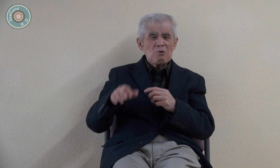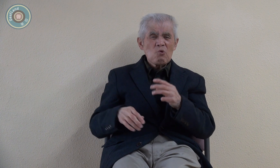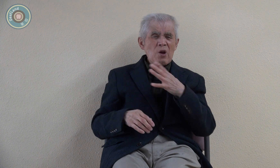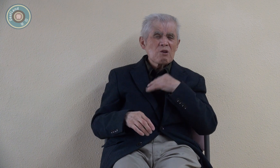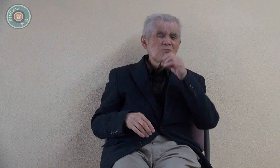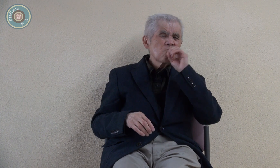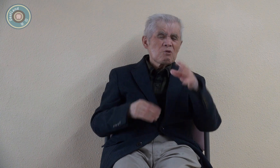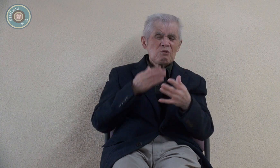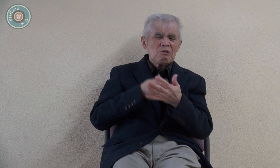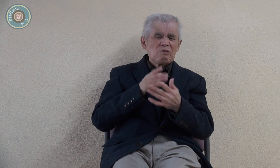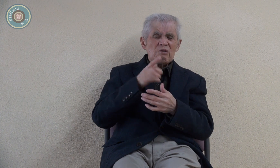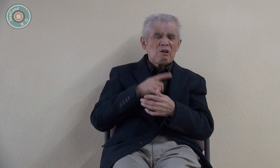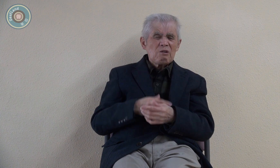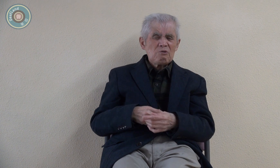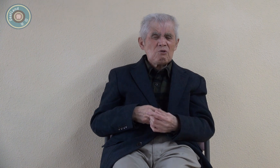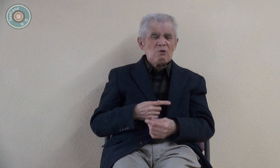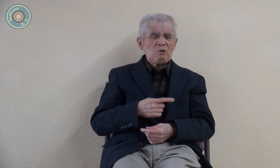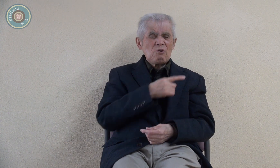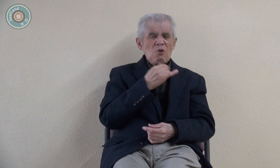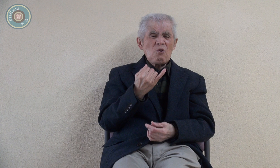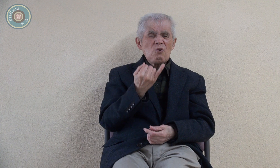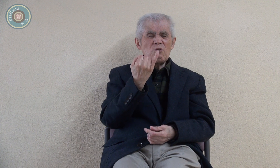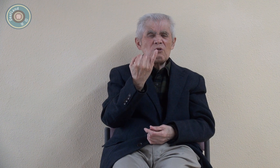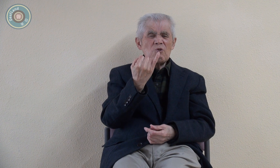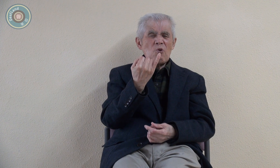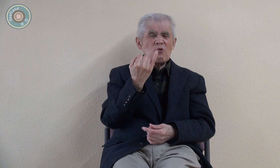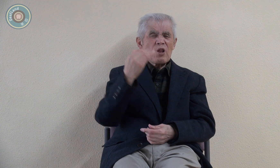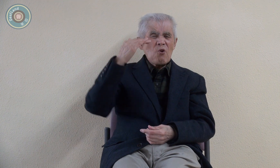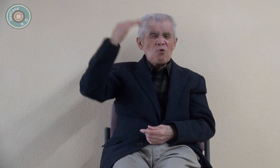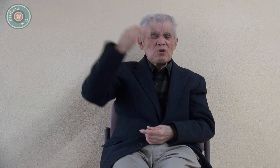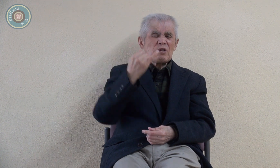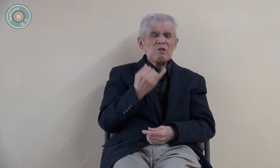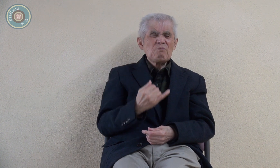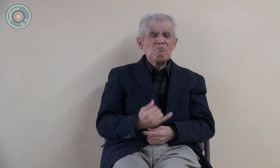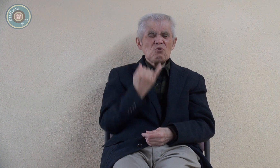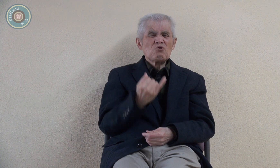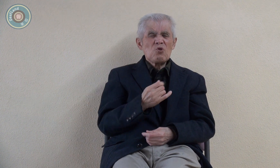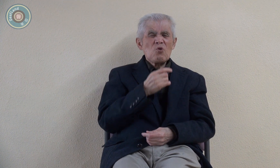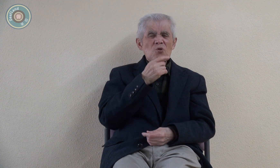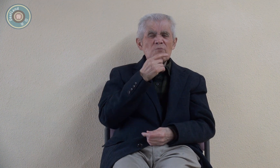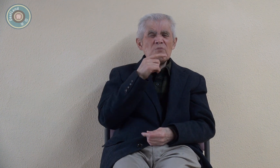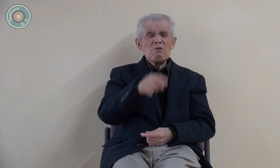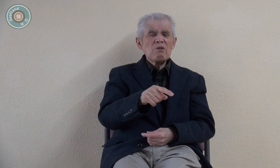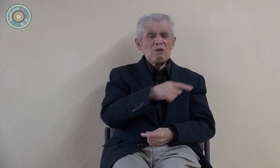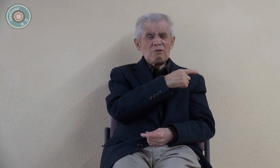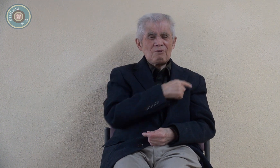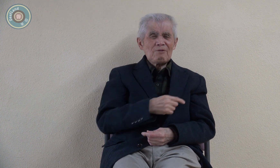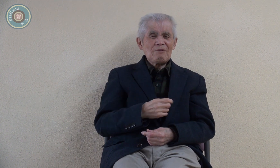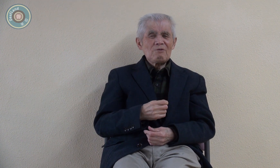I told her the truth “I was ordered by the boss”